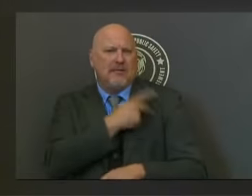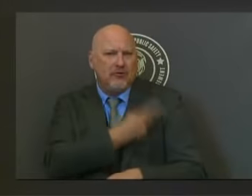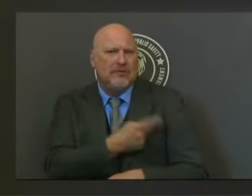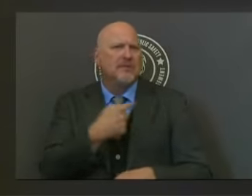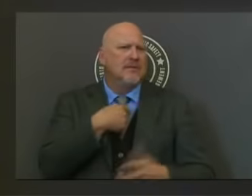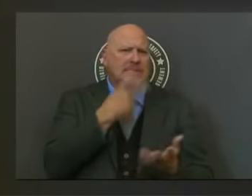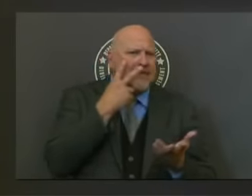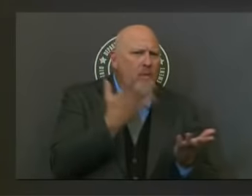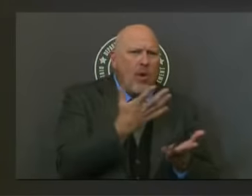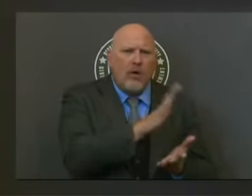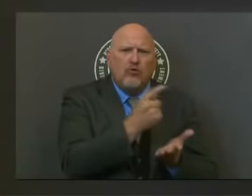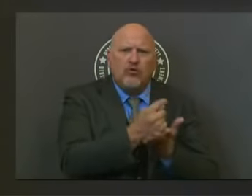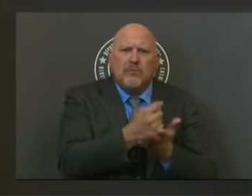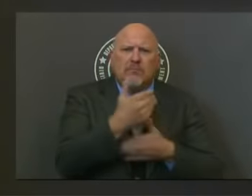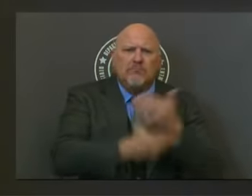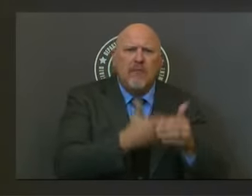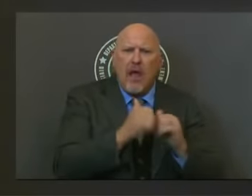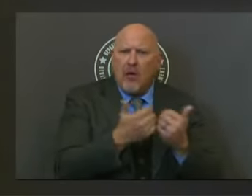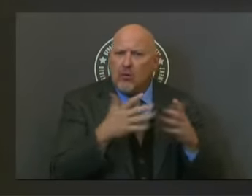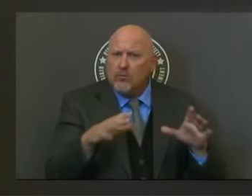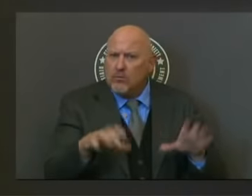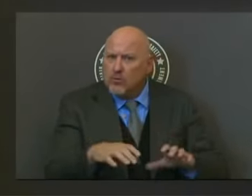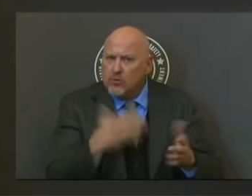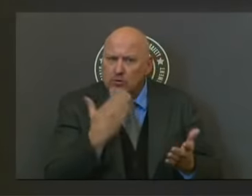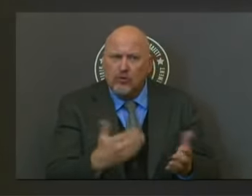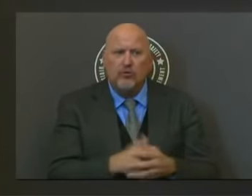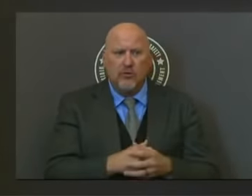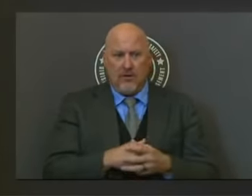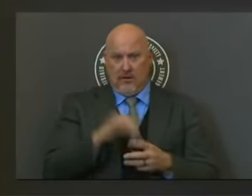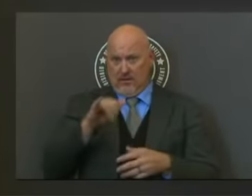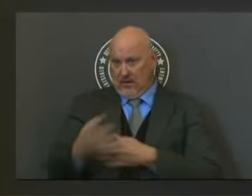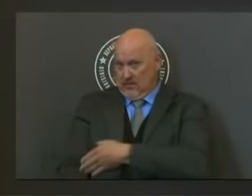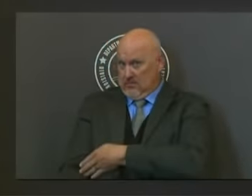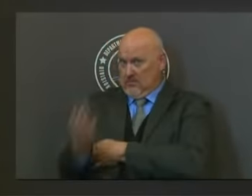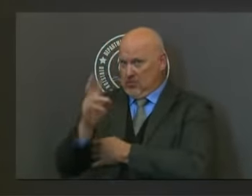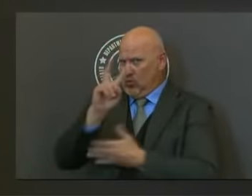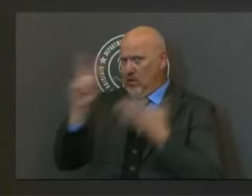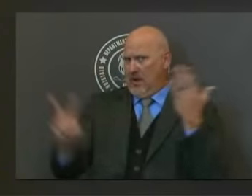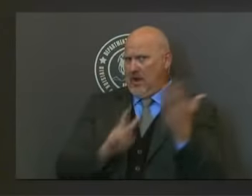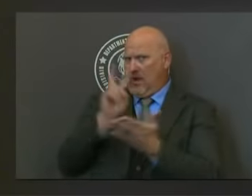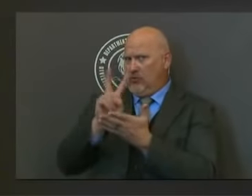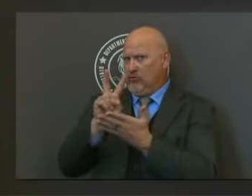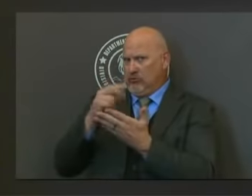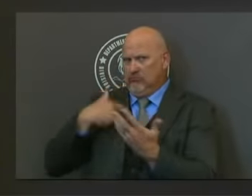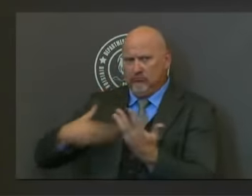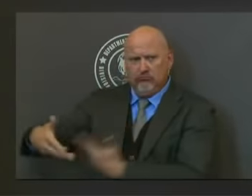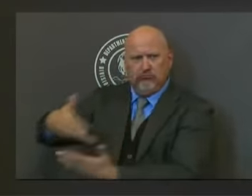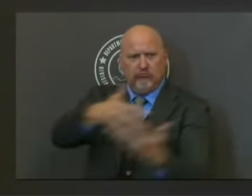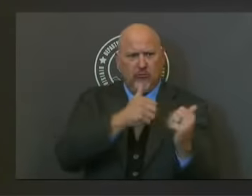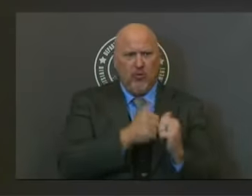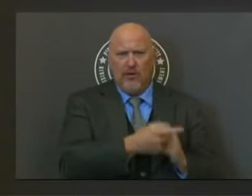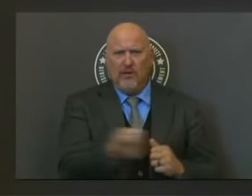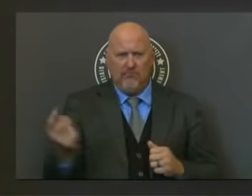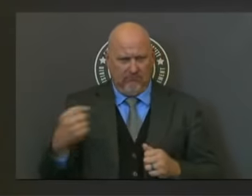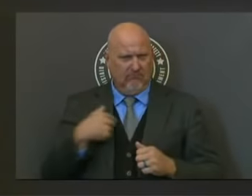over the course of these two hours this morning I spoke with the treating physicians Halford